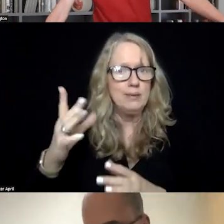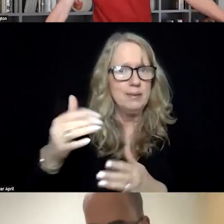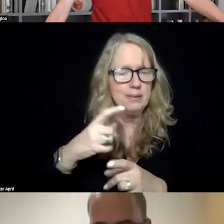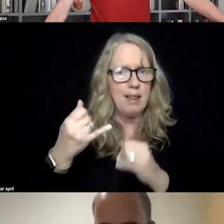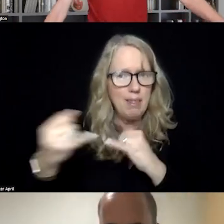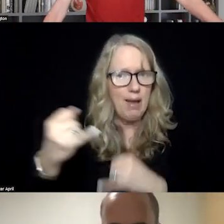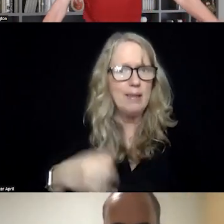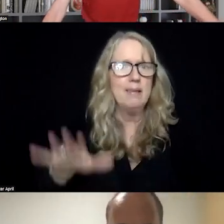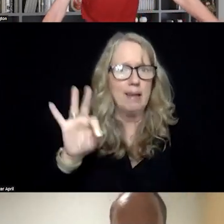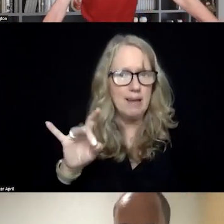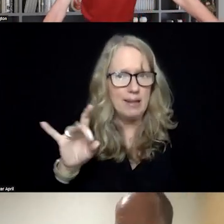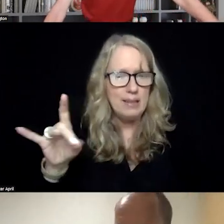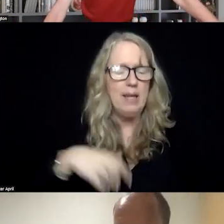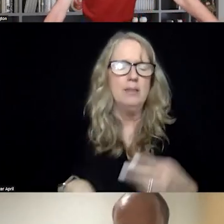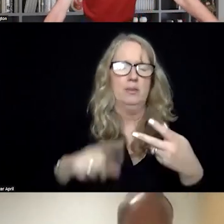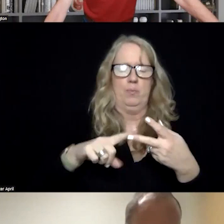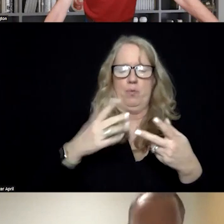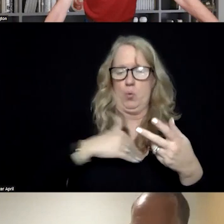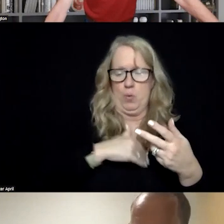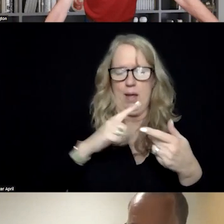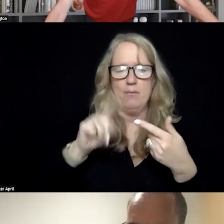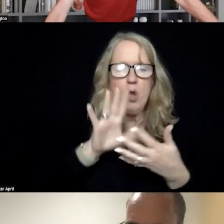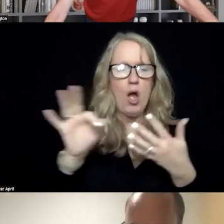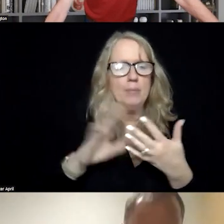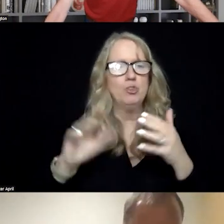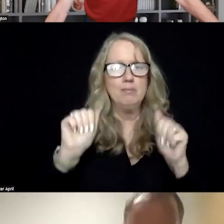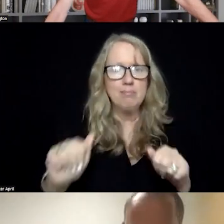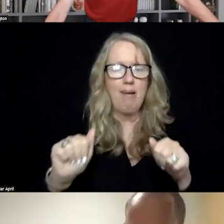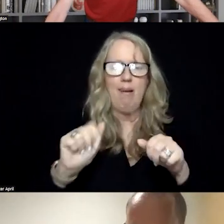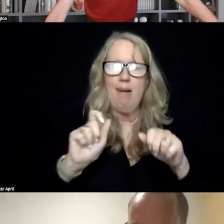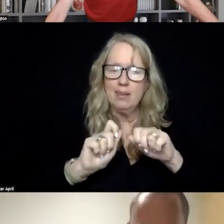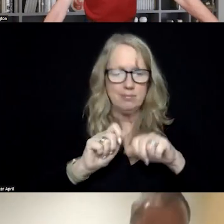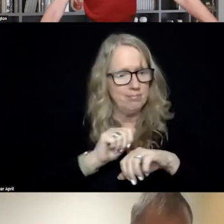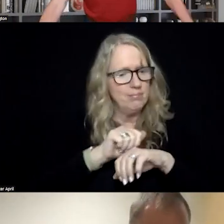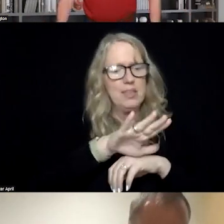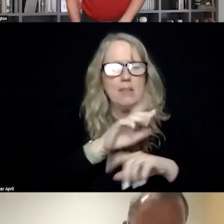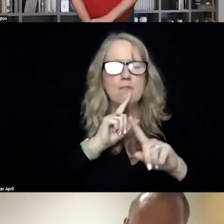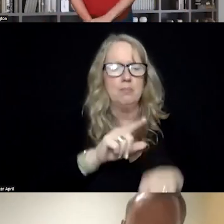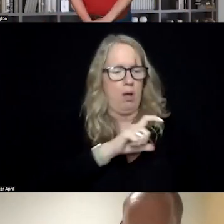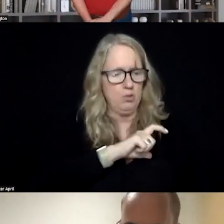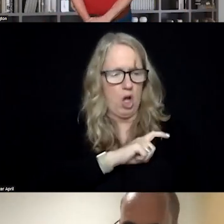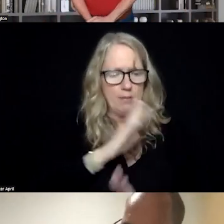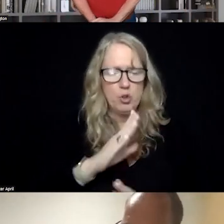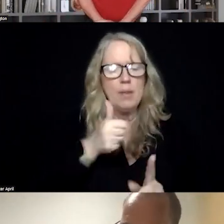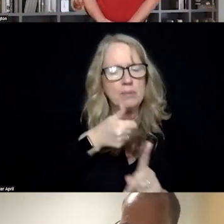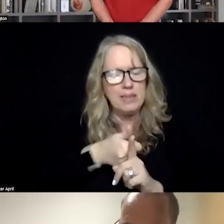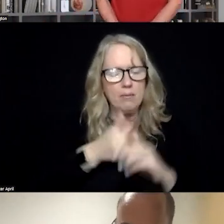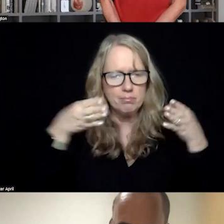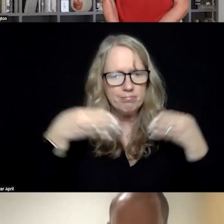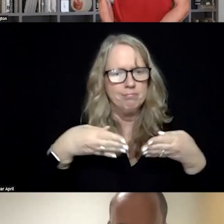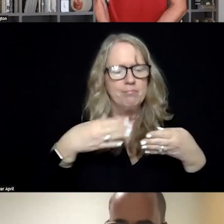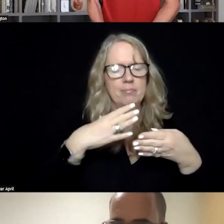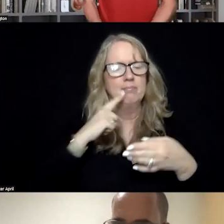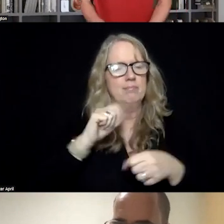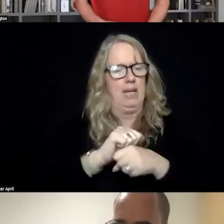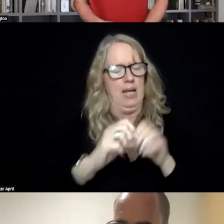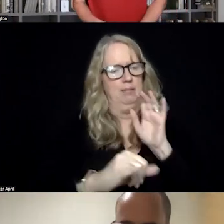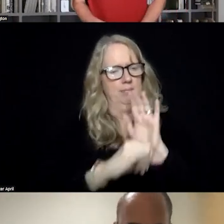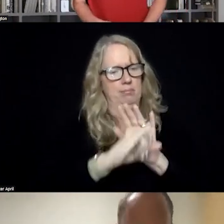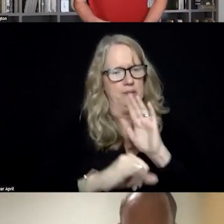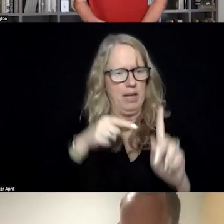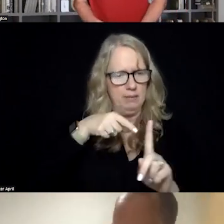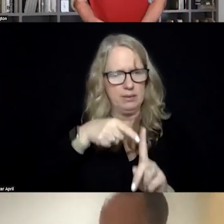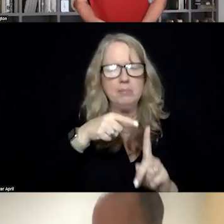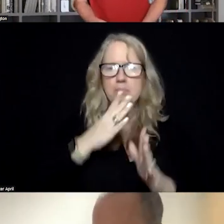988. WE HAVE THE OPTION OF SOMEONE TO GO OUT WHO IS DEDICATED TO